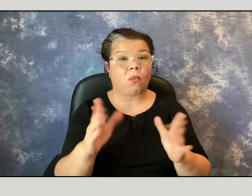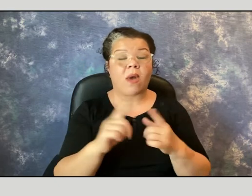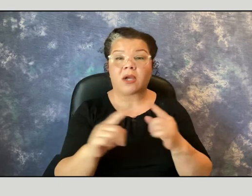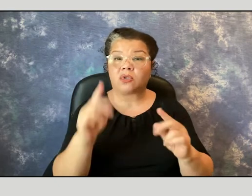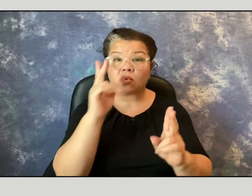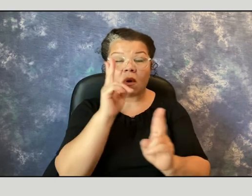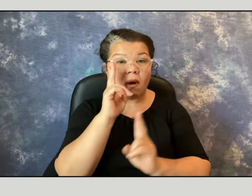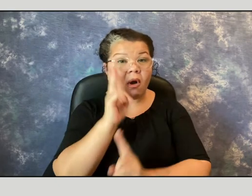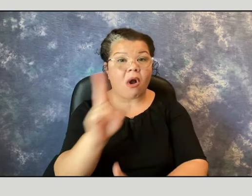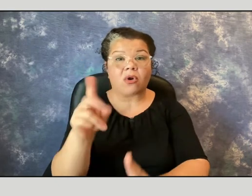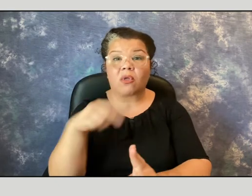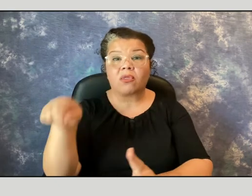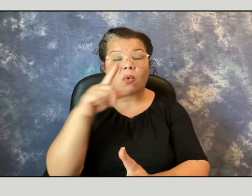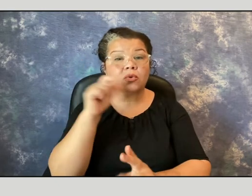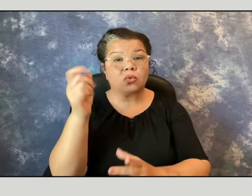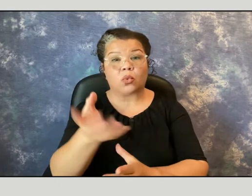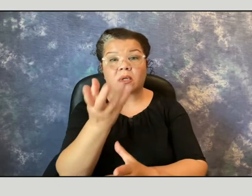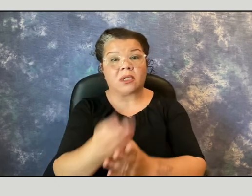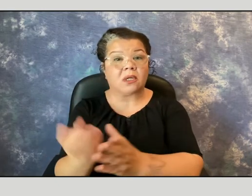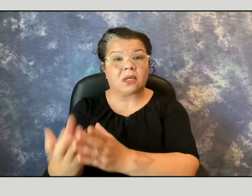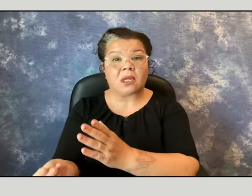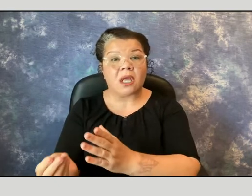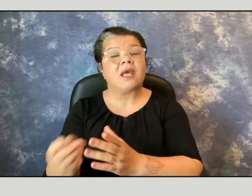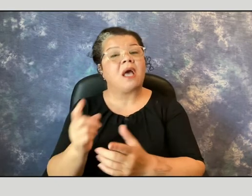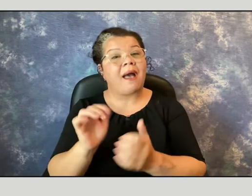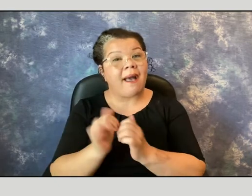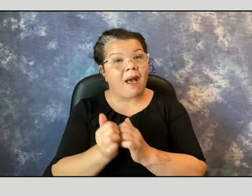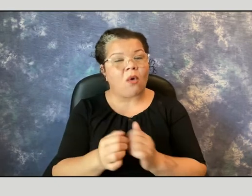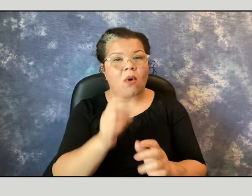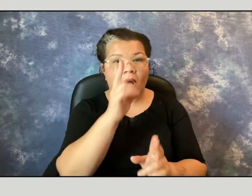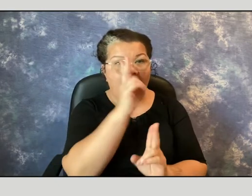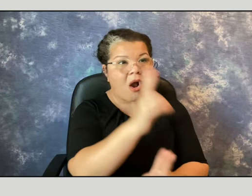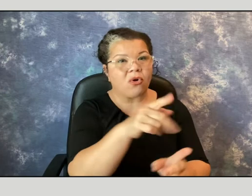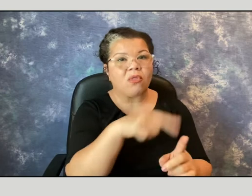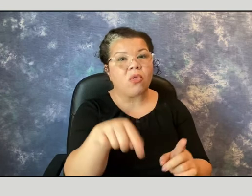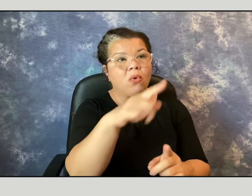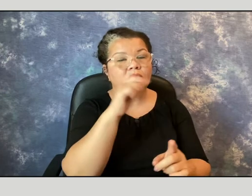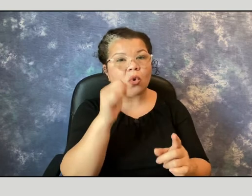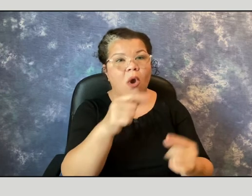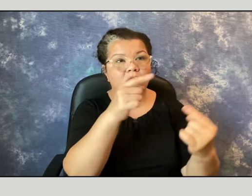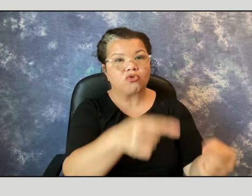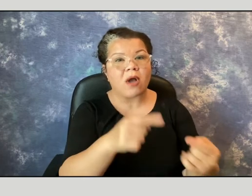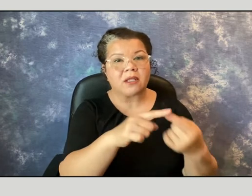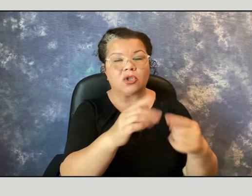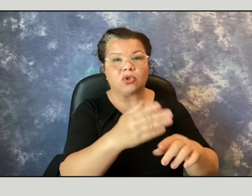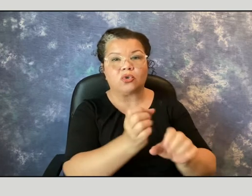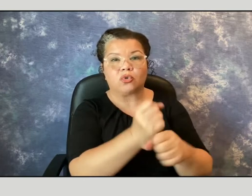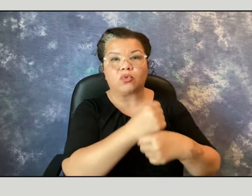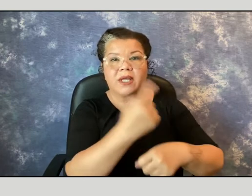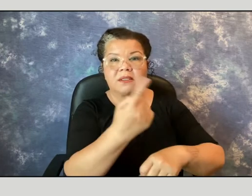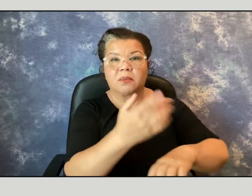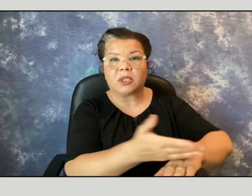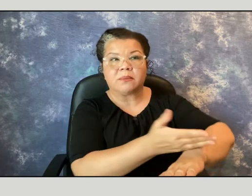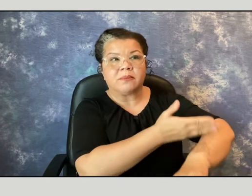to honor those who are struggling to create something new, and so I think a kind of forward-looking commemoration of,